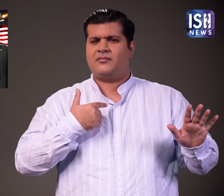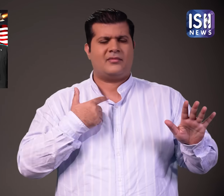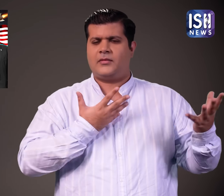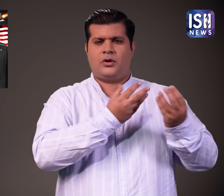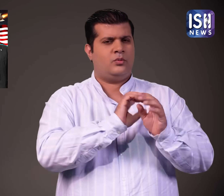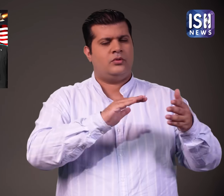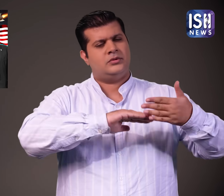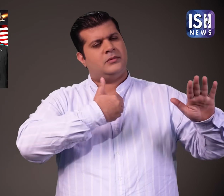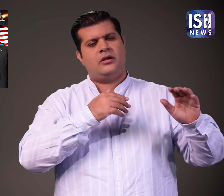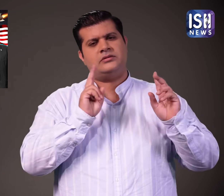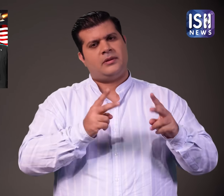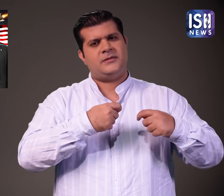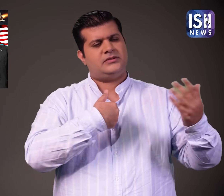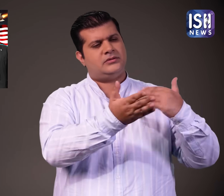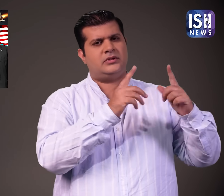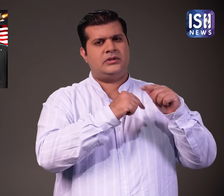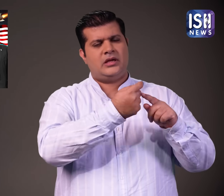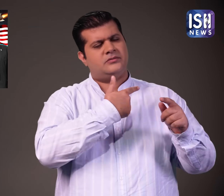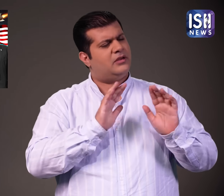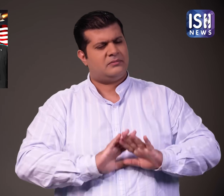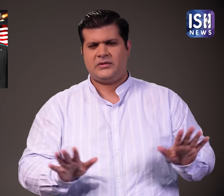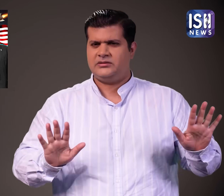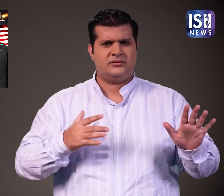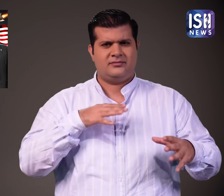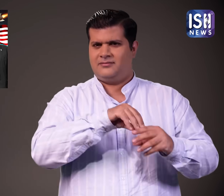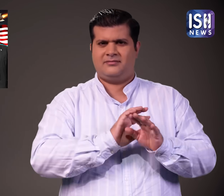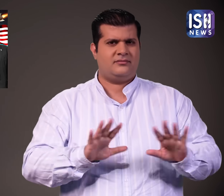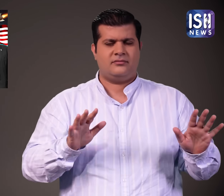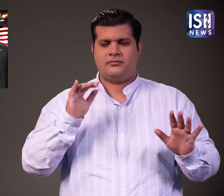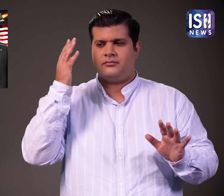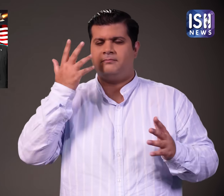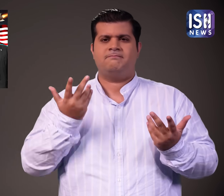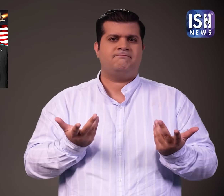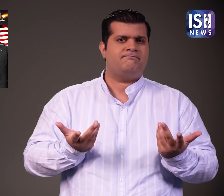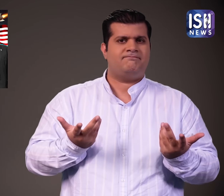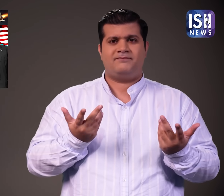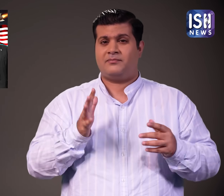Mexico wants to stay independent and continue trade, nothing more. Trump is disappointed.